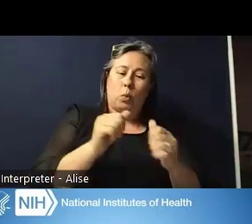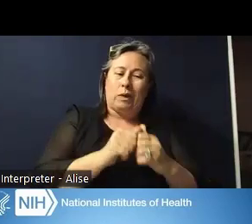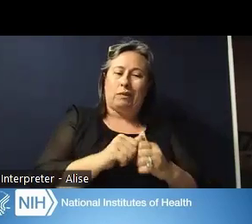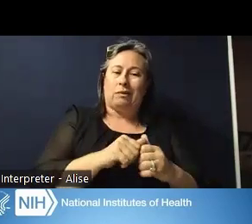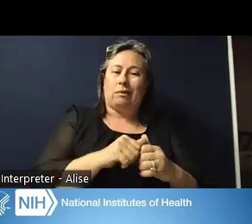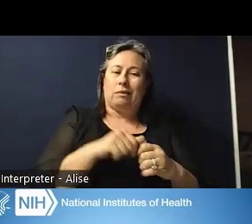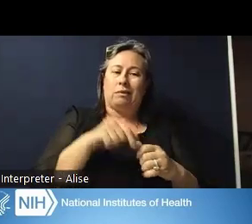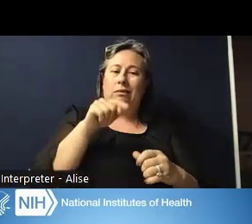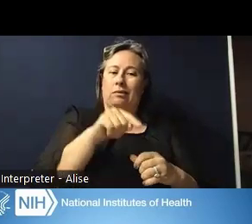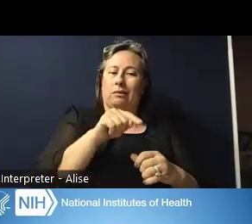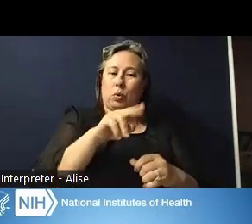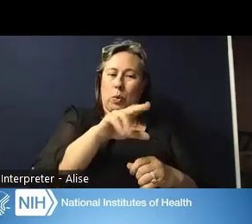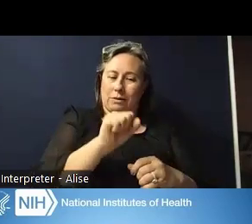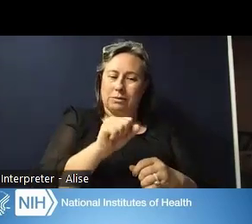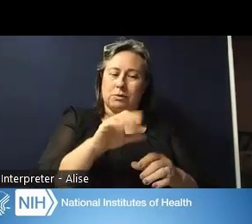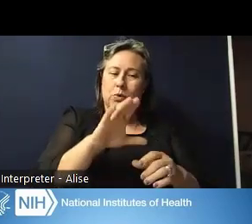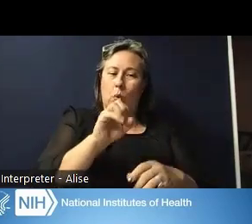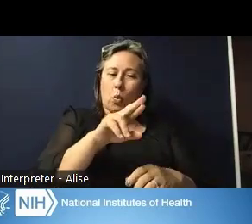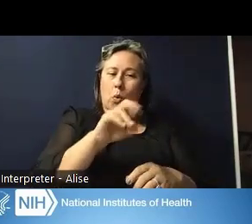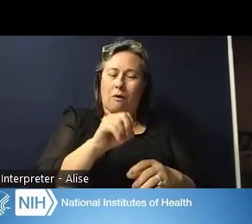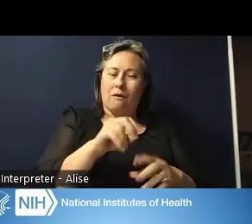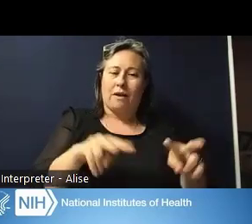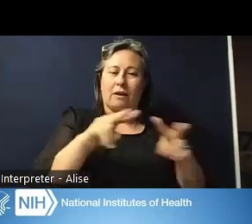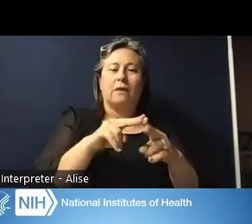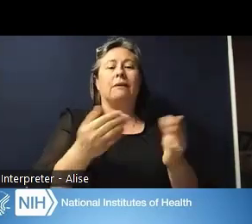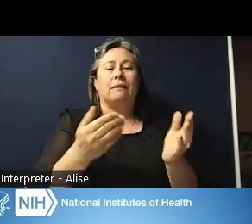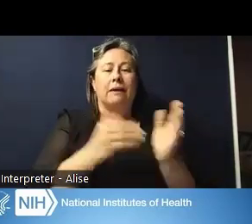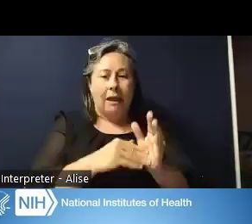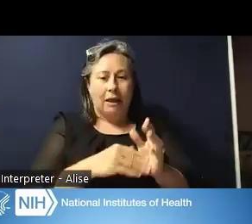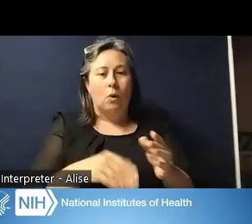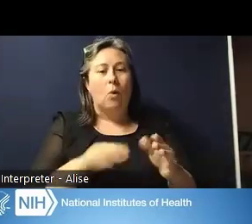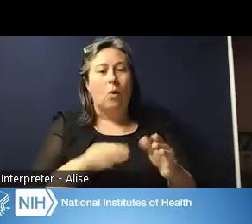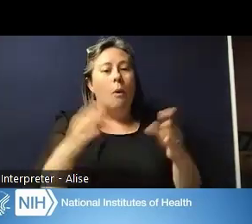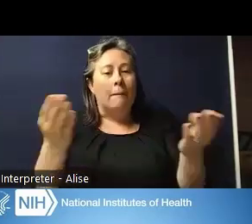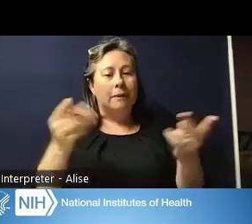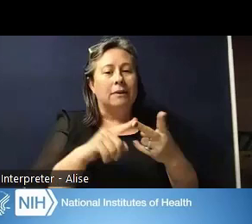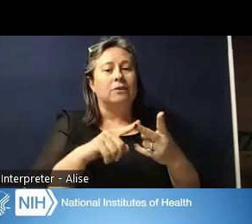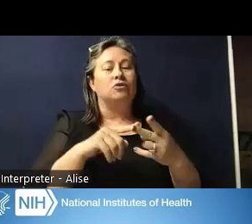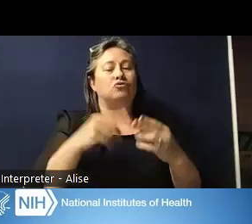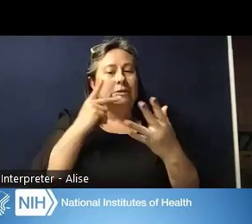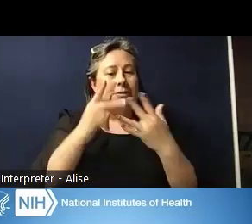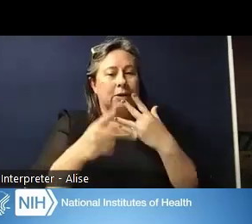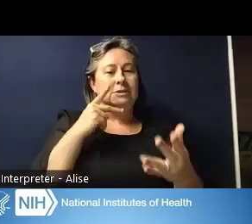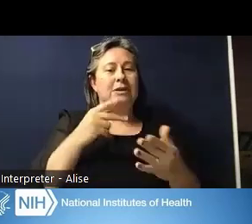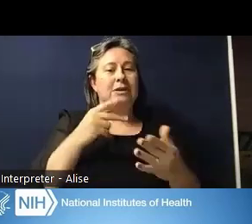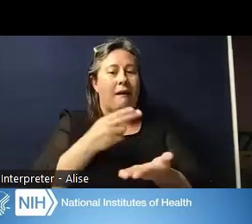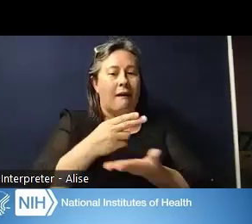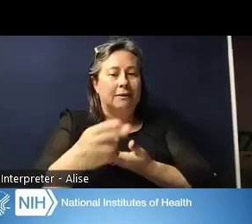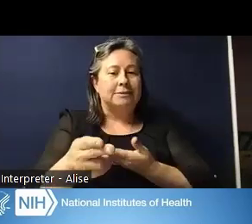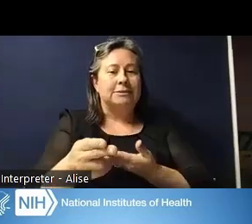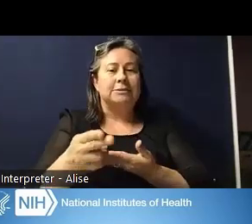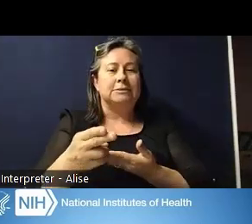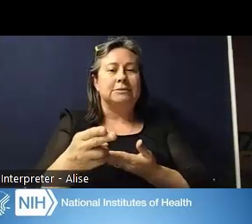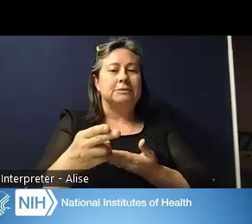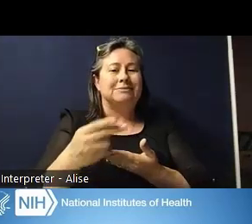And here we have repeated openness, transparency, honesty and the same as mentioned before.